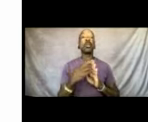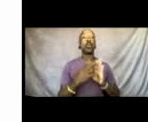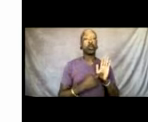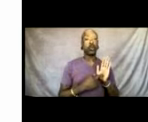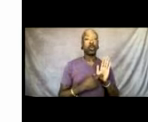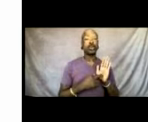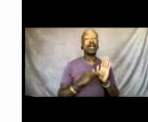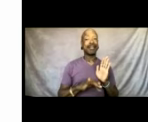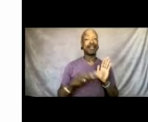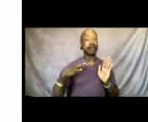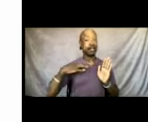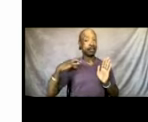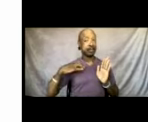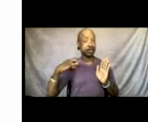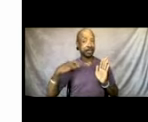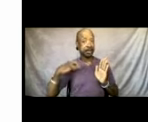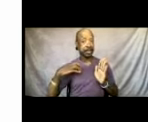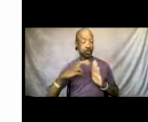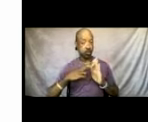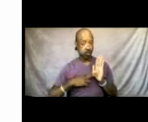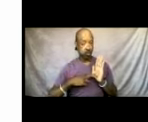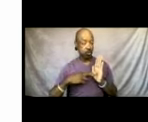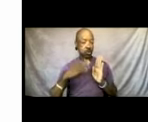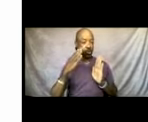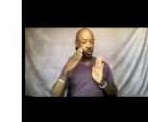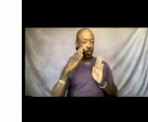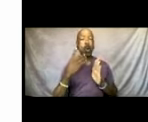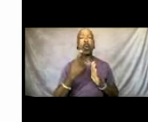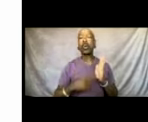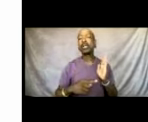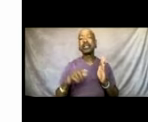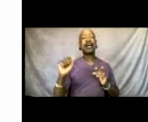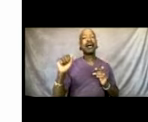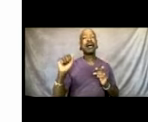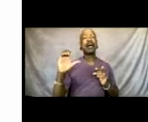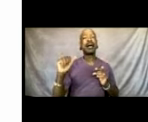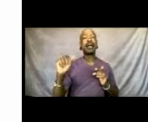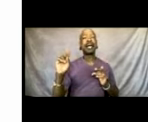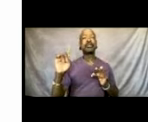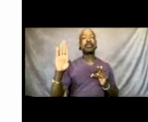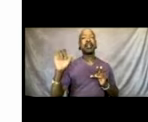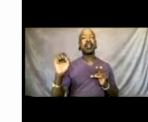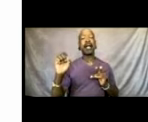think one thing that we have been stressing is that, you